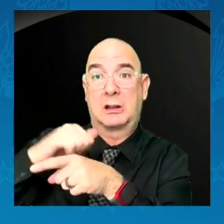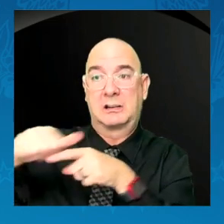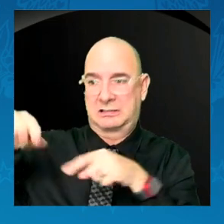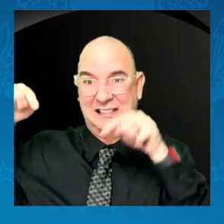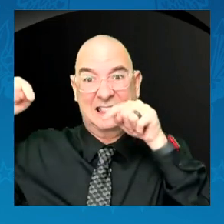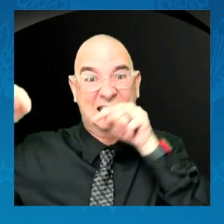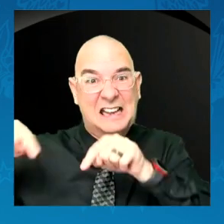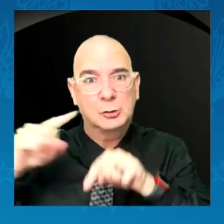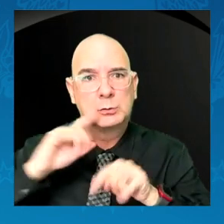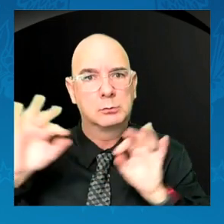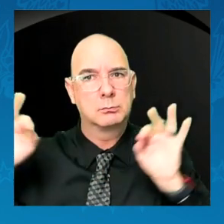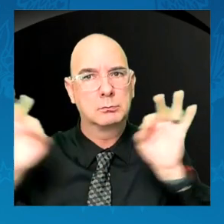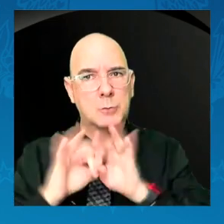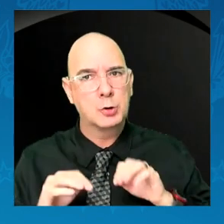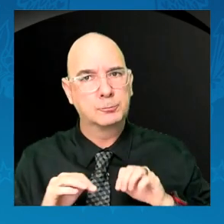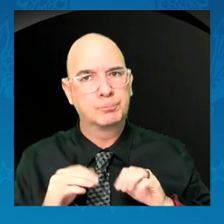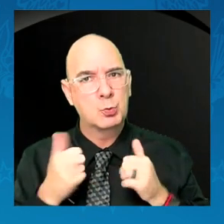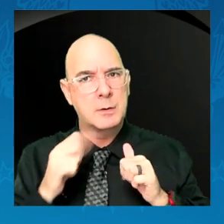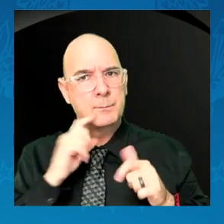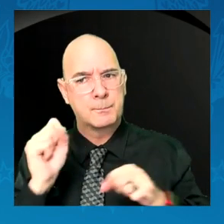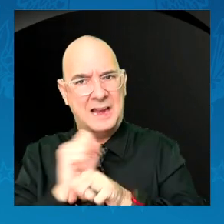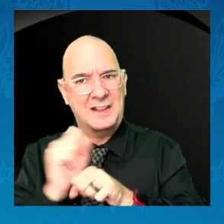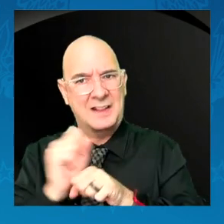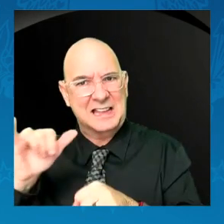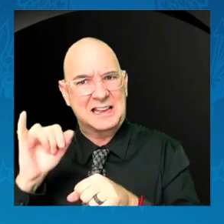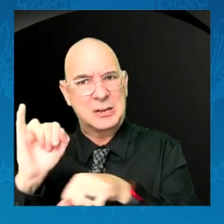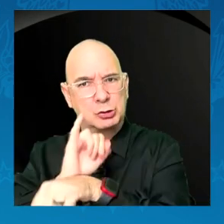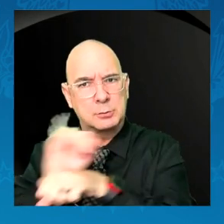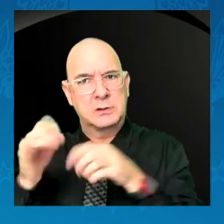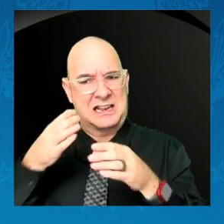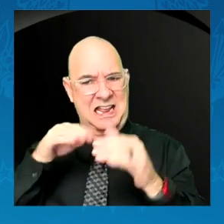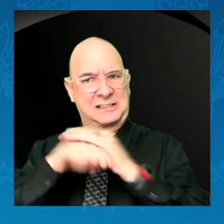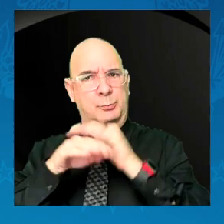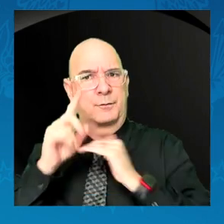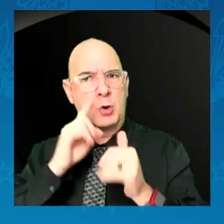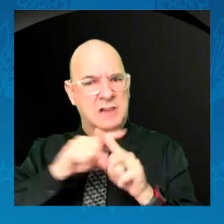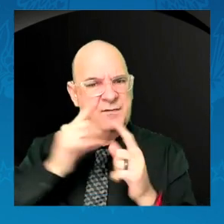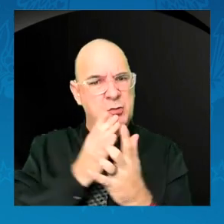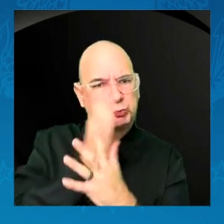for workers across industries and backgrounds, focusing on workers who are making more wages.